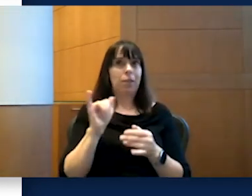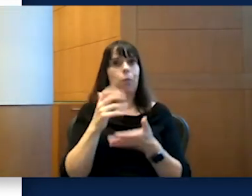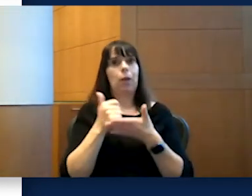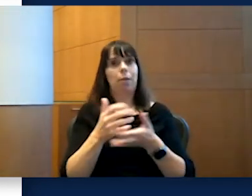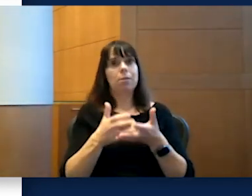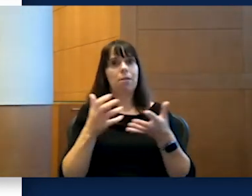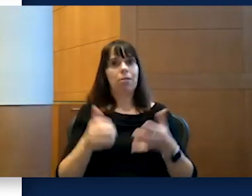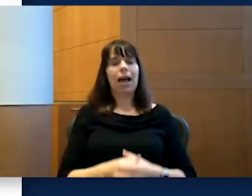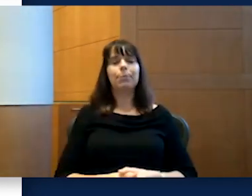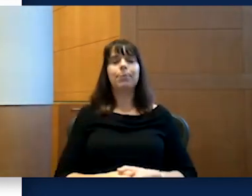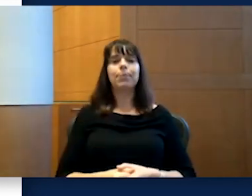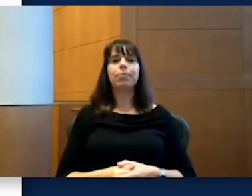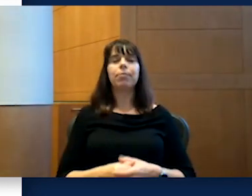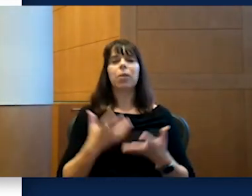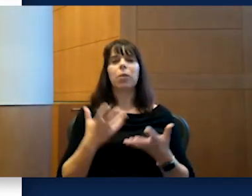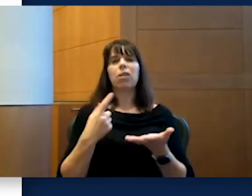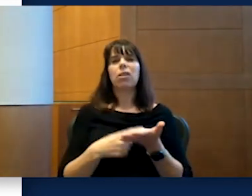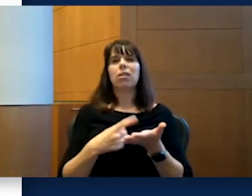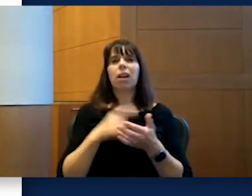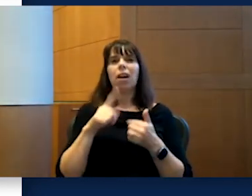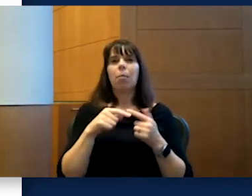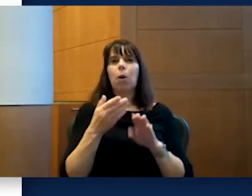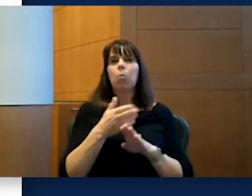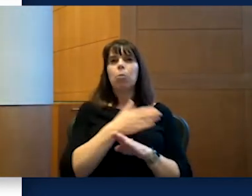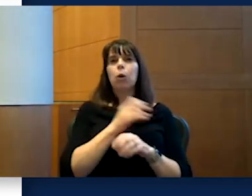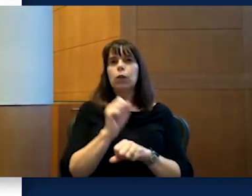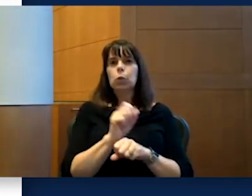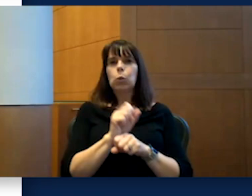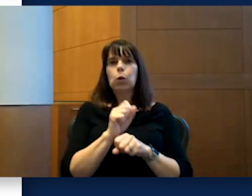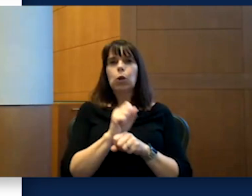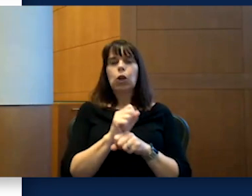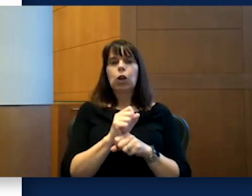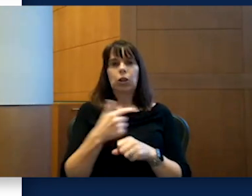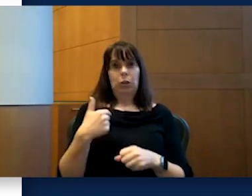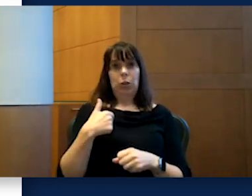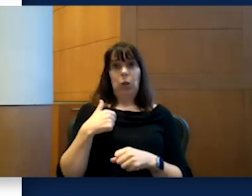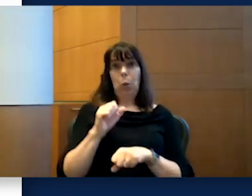And there were three factors in particular that we found really hung together with positive psychological outcomes after spinal cord injury.